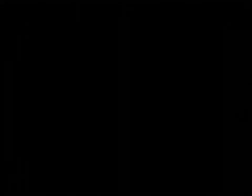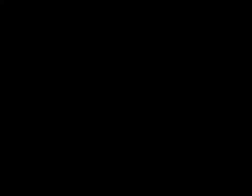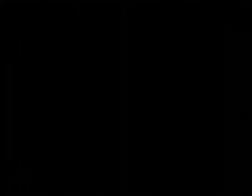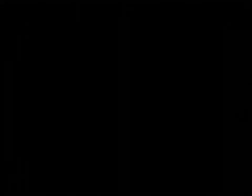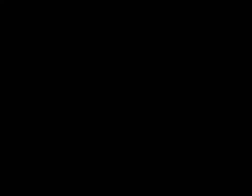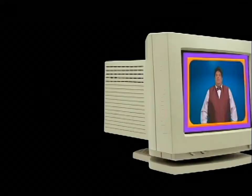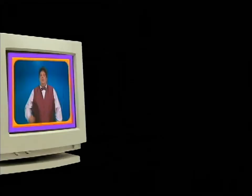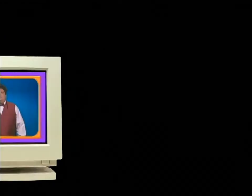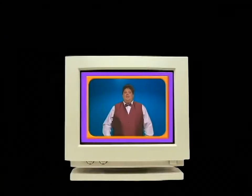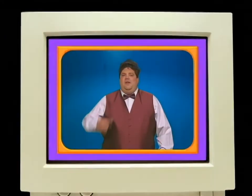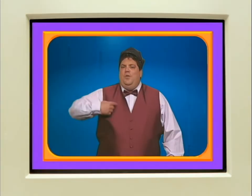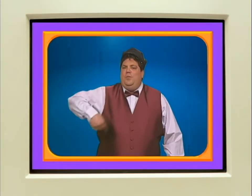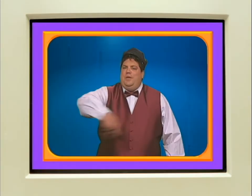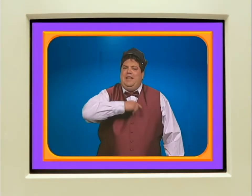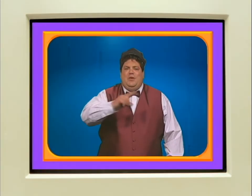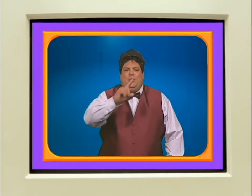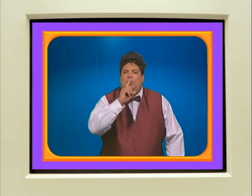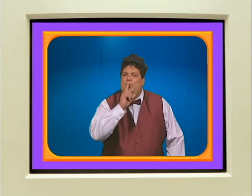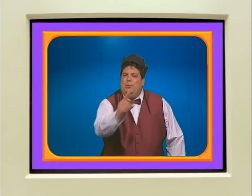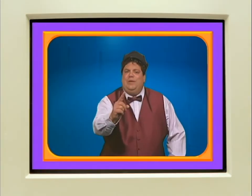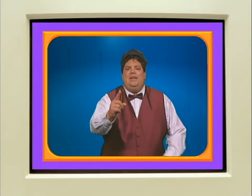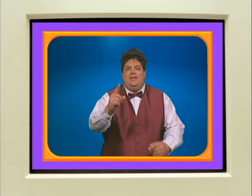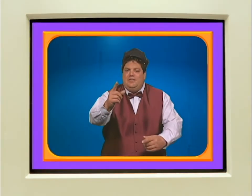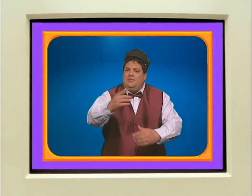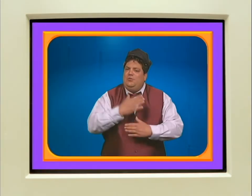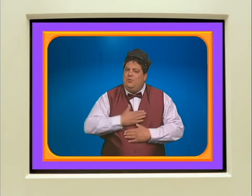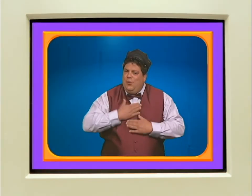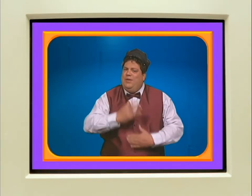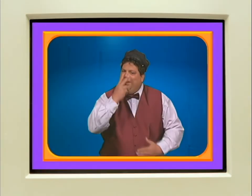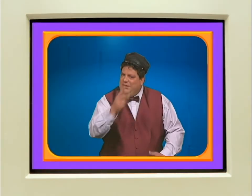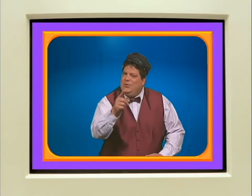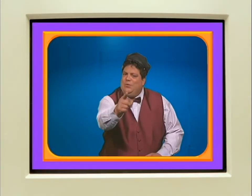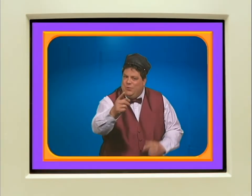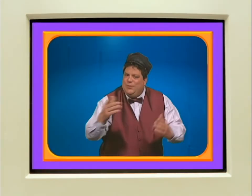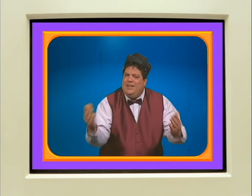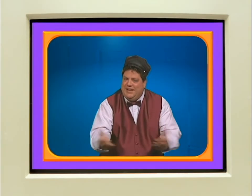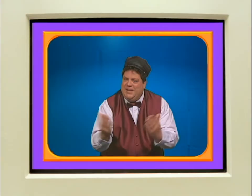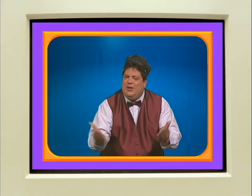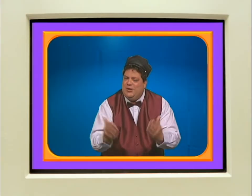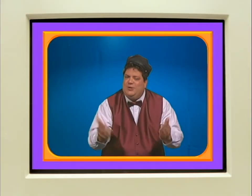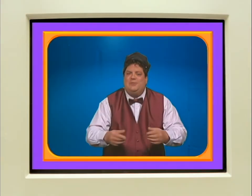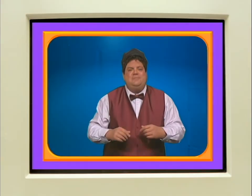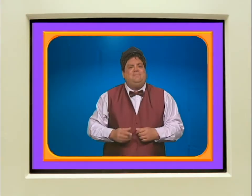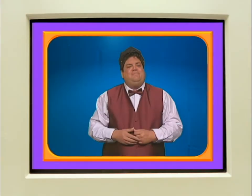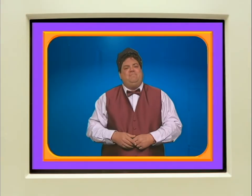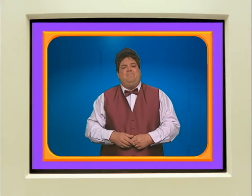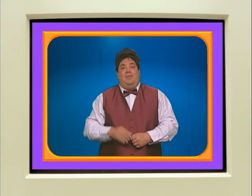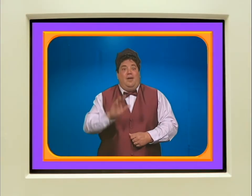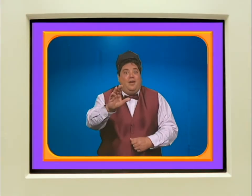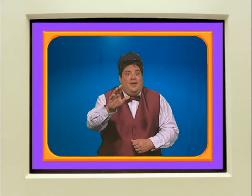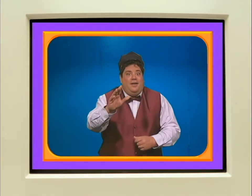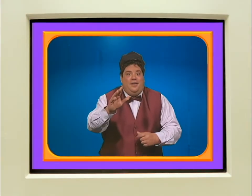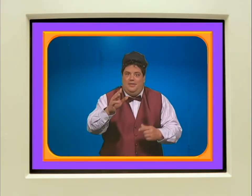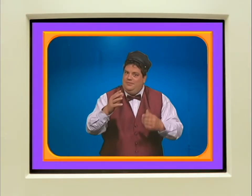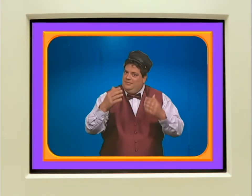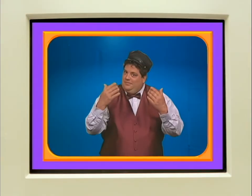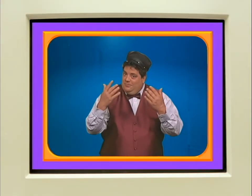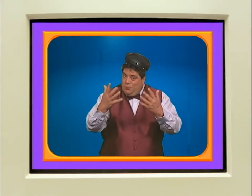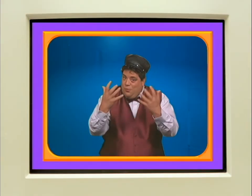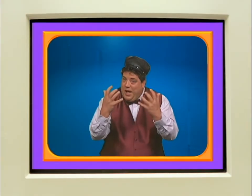AND I'D WONDER WHY THEY WERE LYING. I'D WONDER IF THEY THOUGHT THEY WERE BEING COOL.